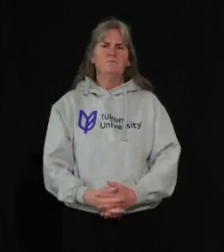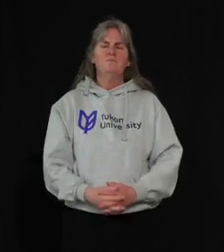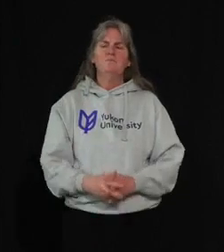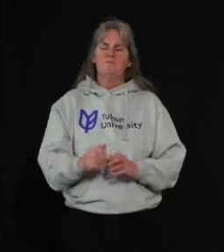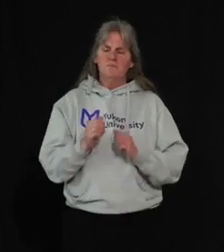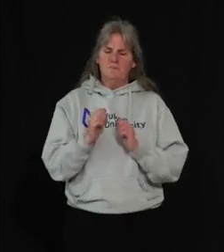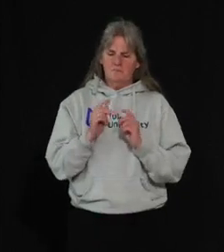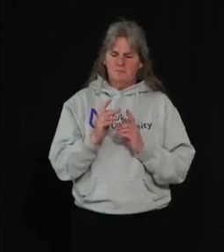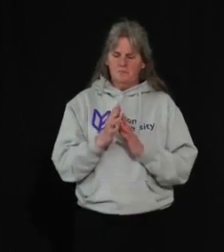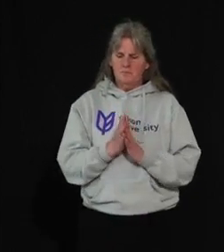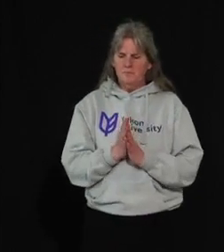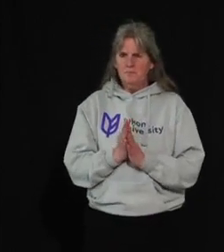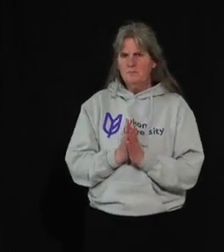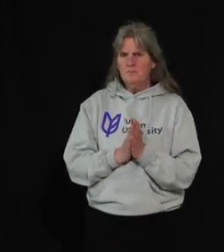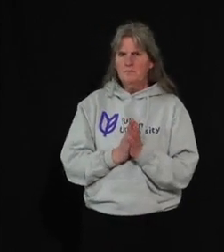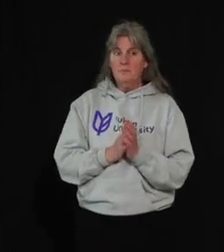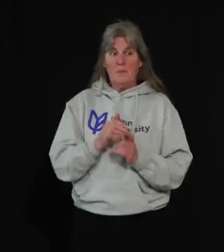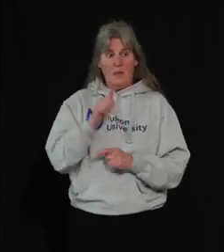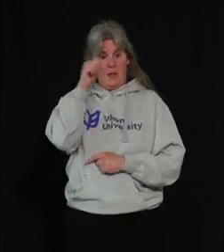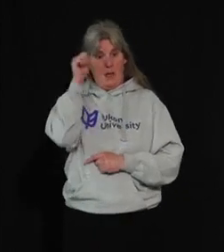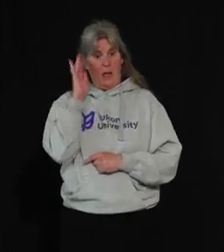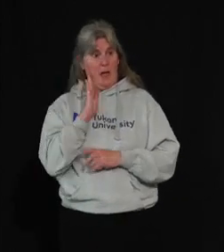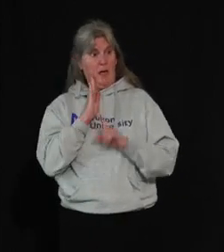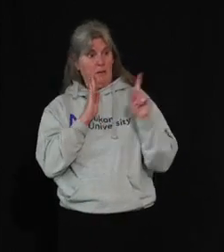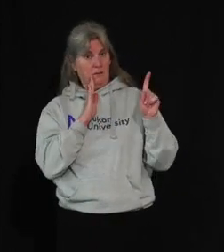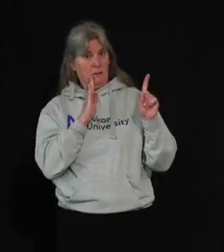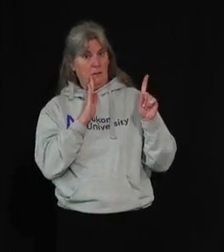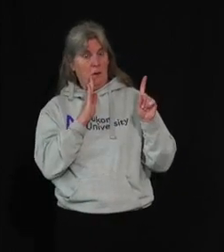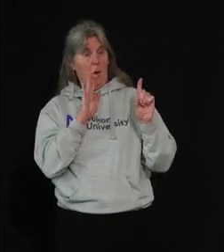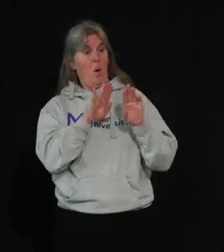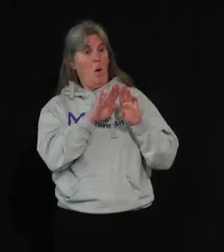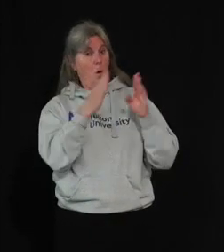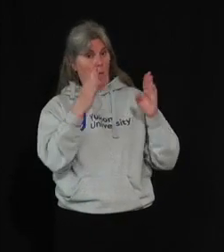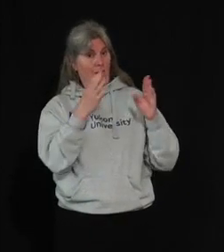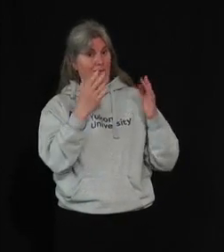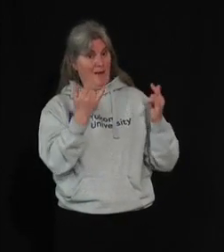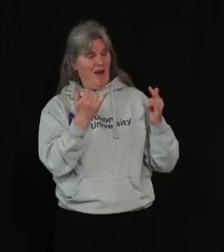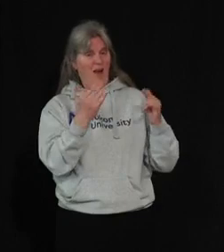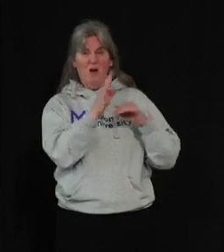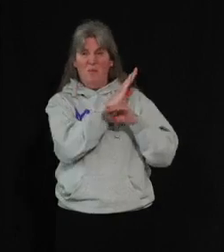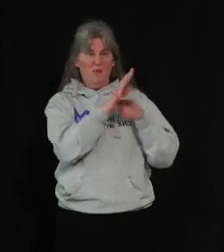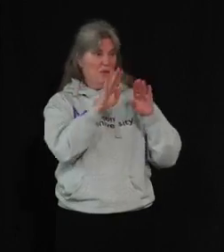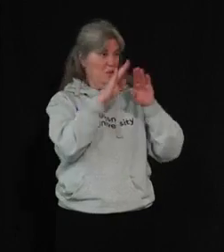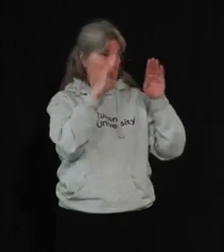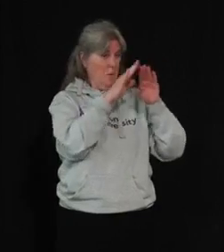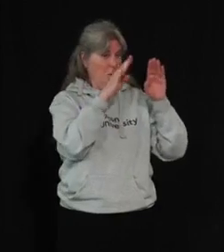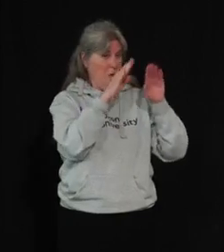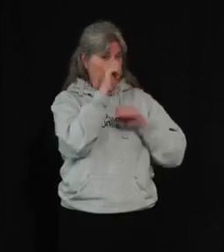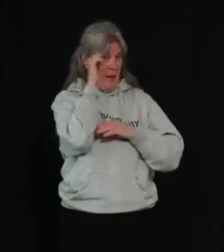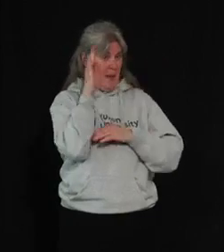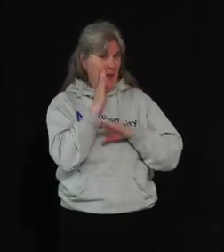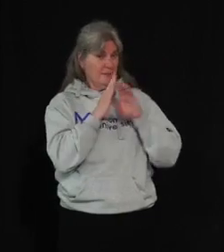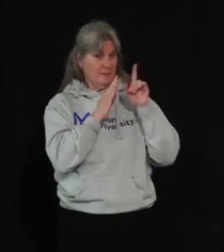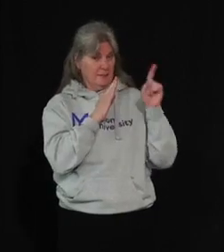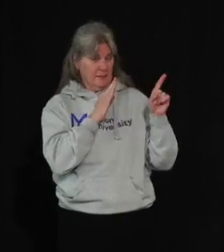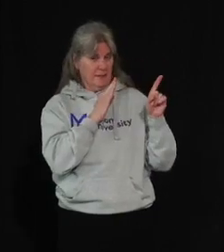Reporter: Yes. With Alaska being open for business now, I'm just wondering